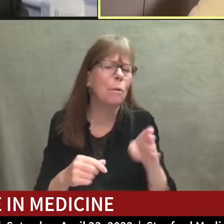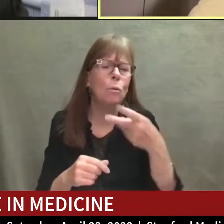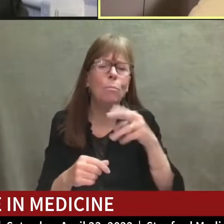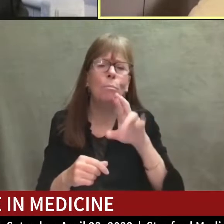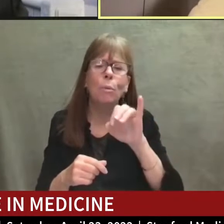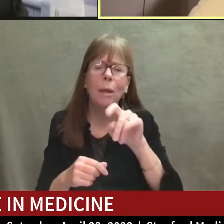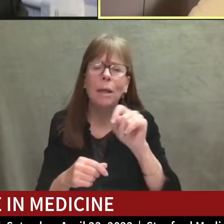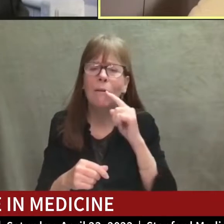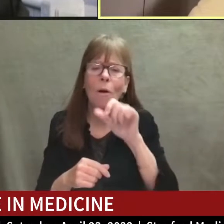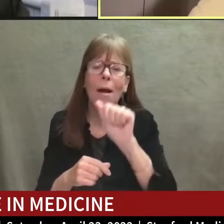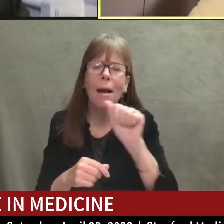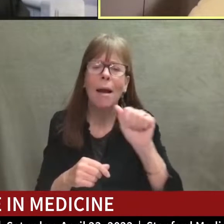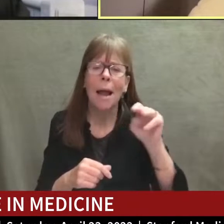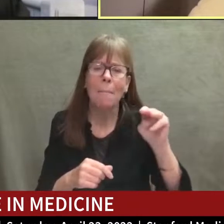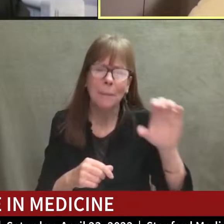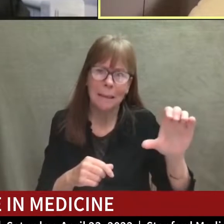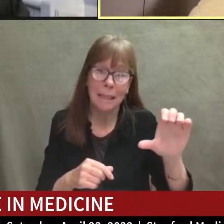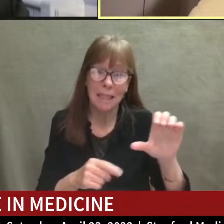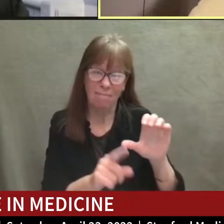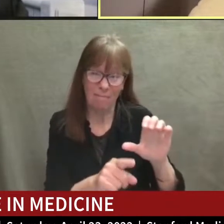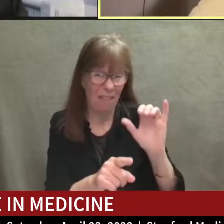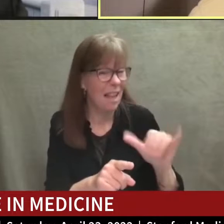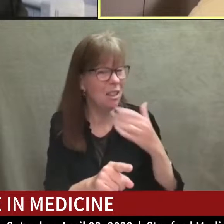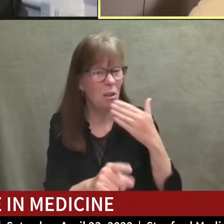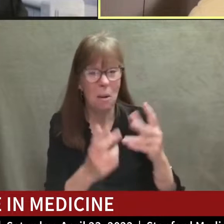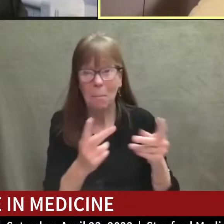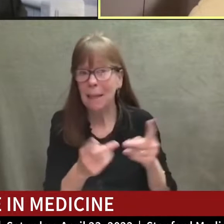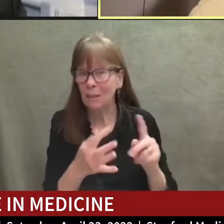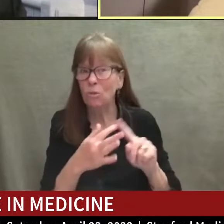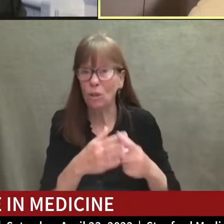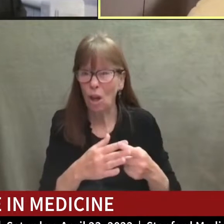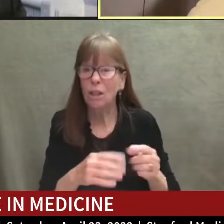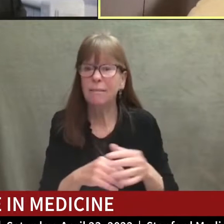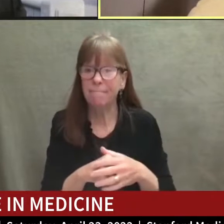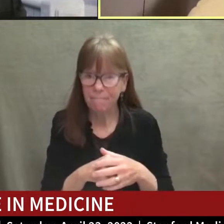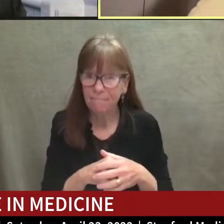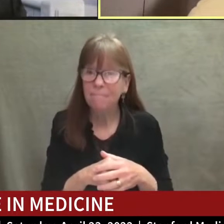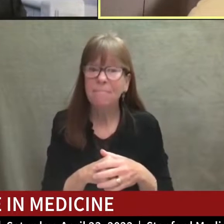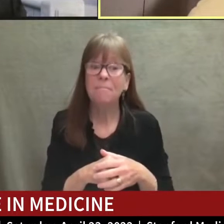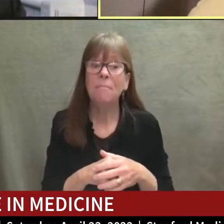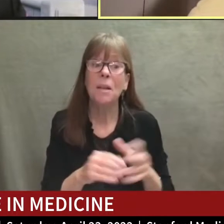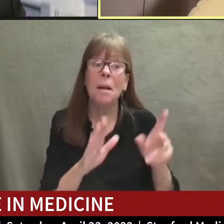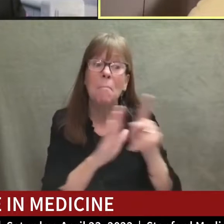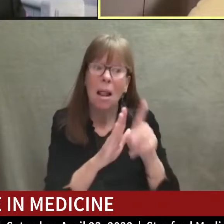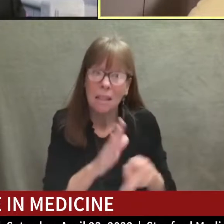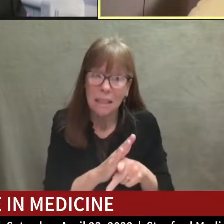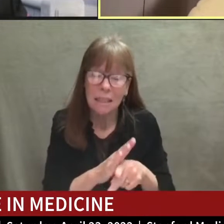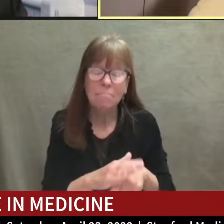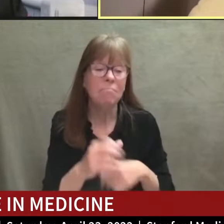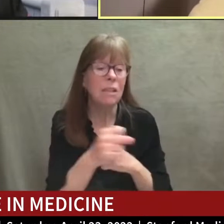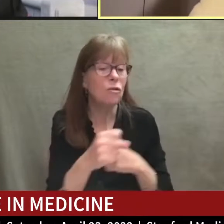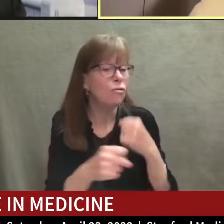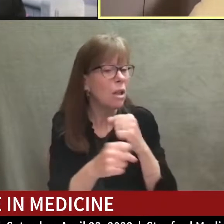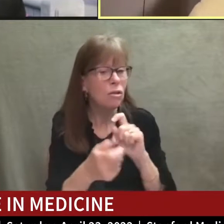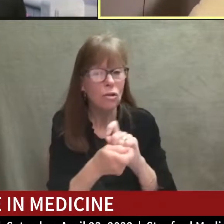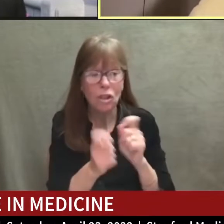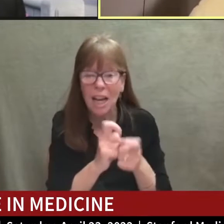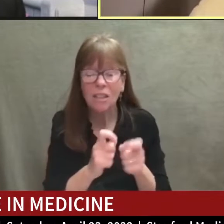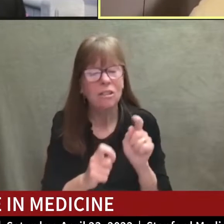report does a great place to start in terms of policy and structural changes. And I think it also